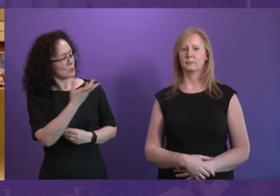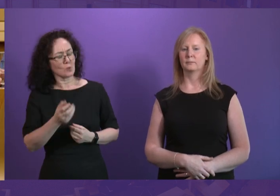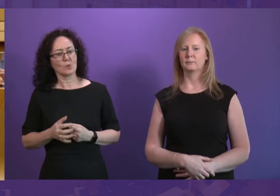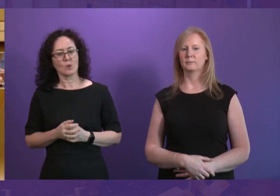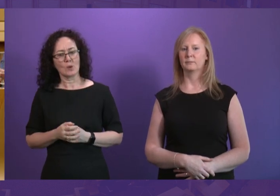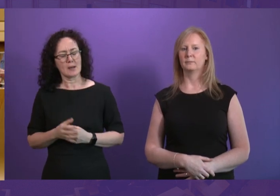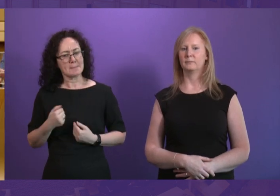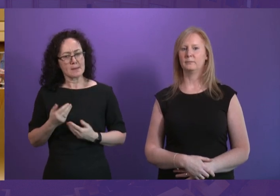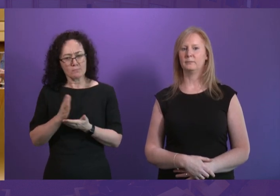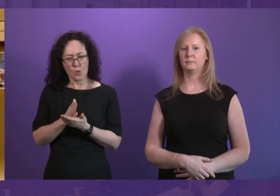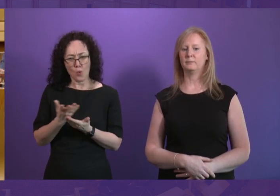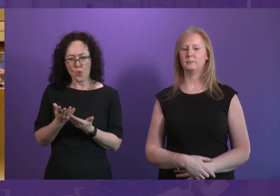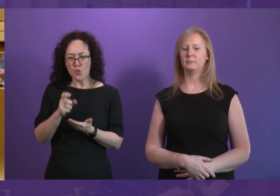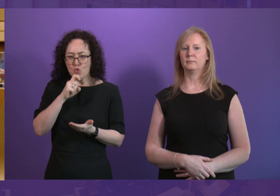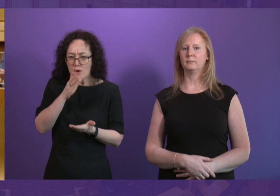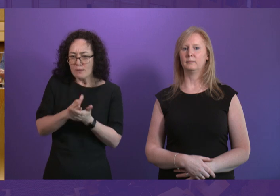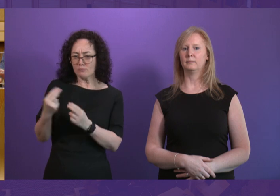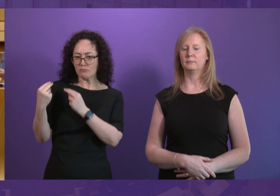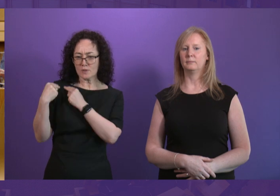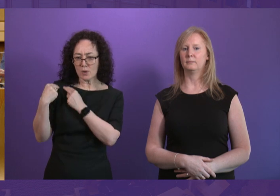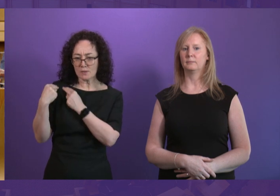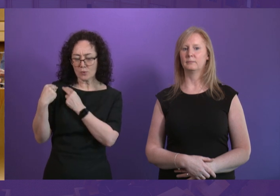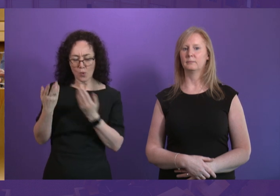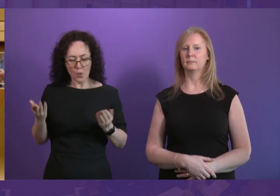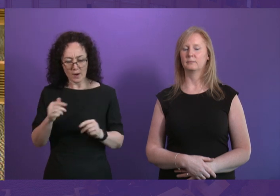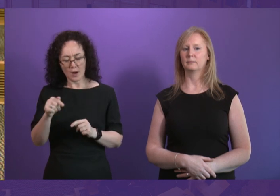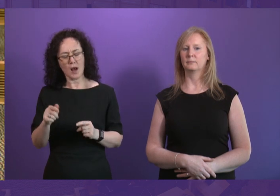of accountability and the action that the Scottish Government can take to try to reach